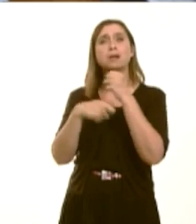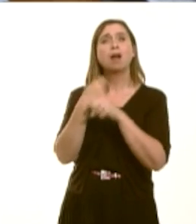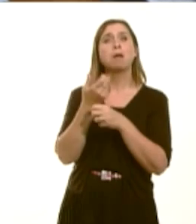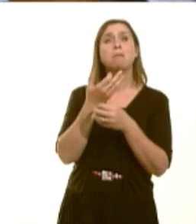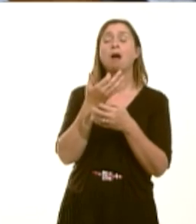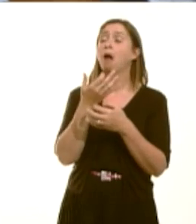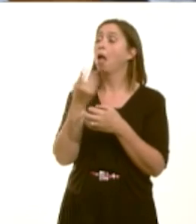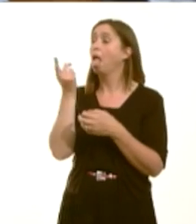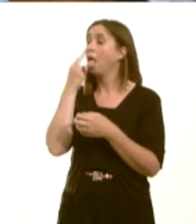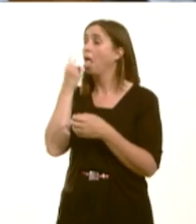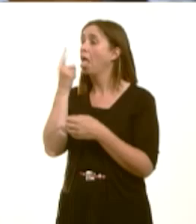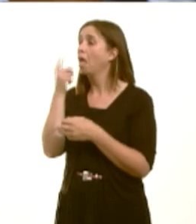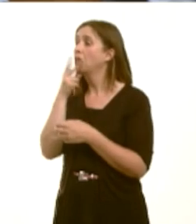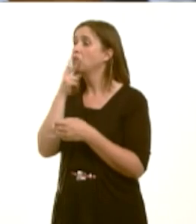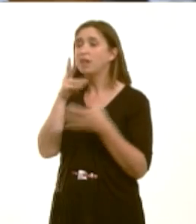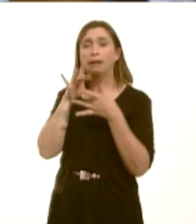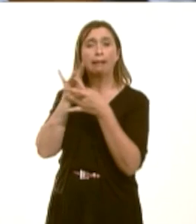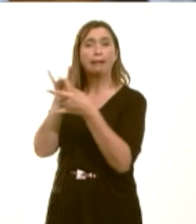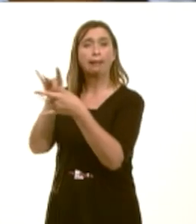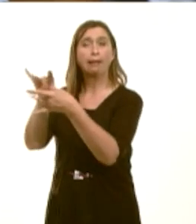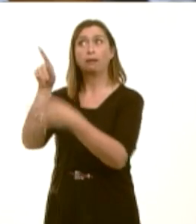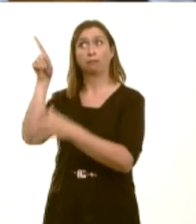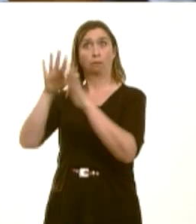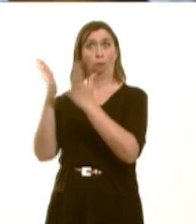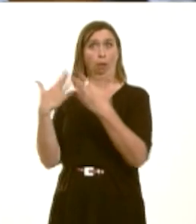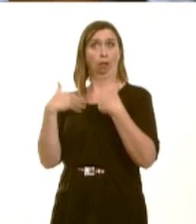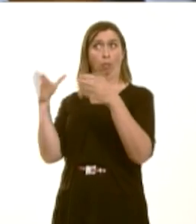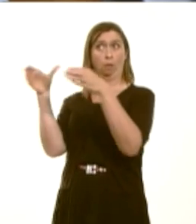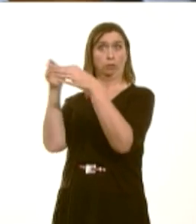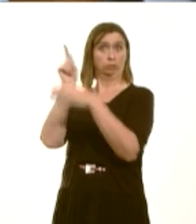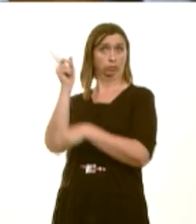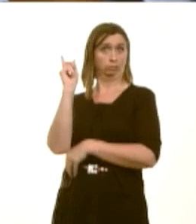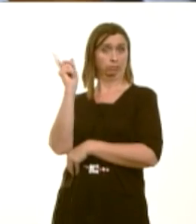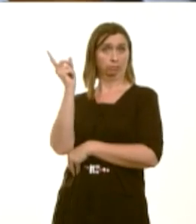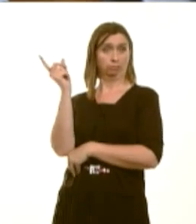evidence is there. Yes, the evidence is not wholly agreed on by some organisationsóI